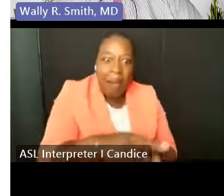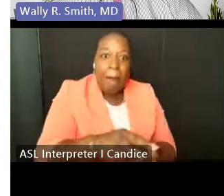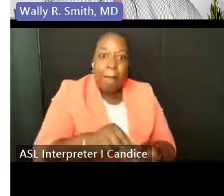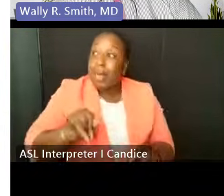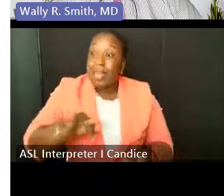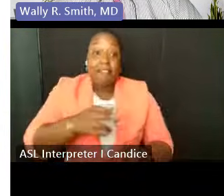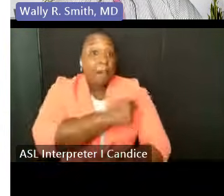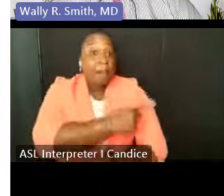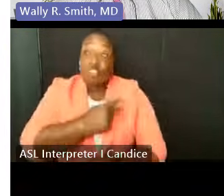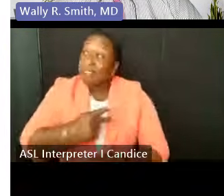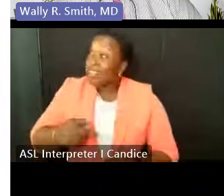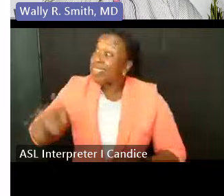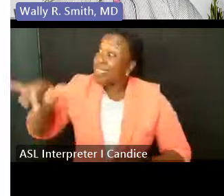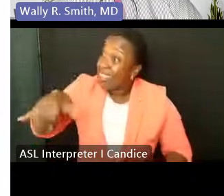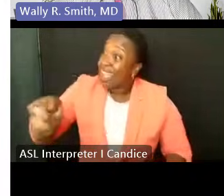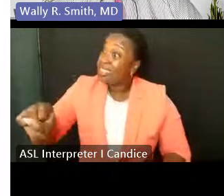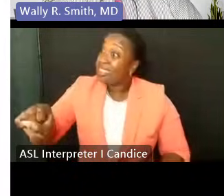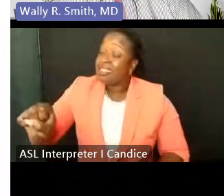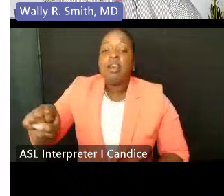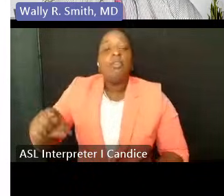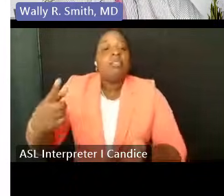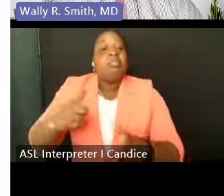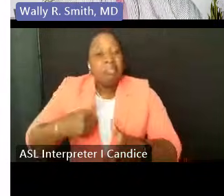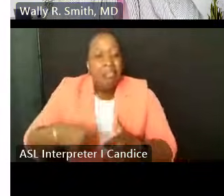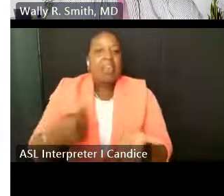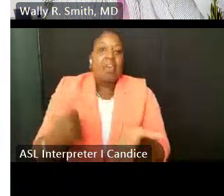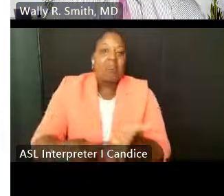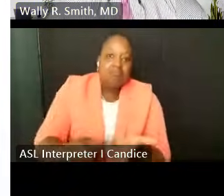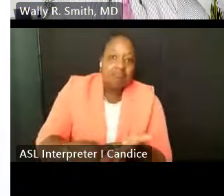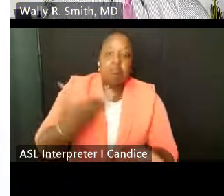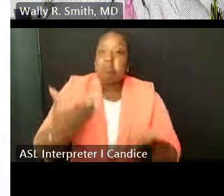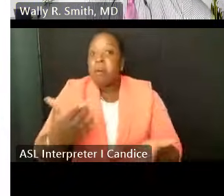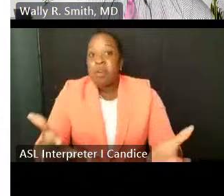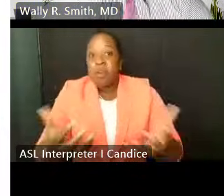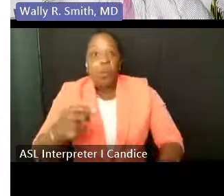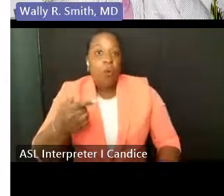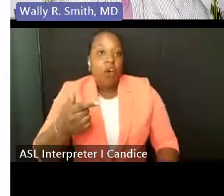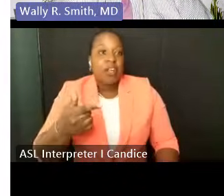Maybe you'd like to be on gene therapy. Maybe you'd like to get a transplant."